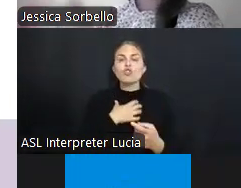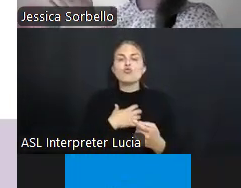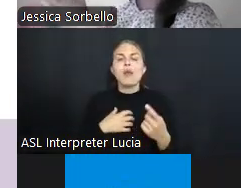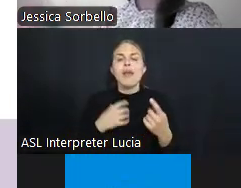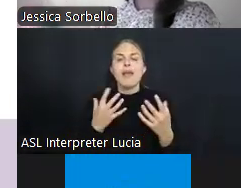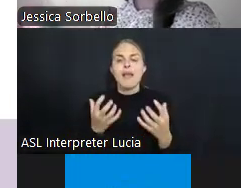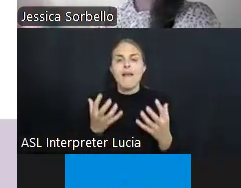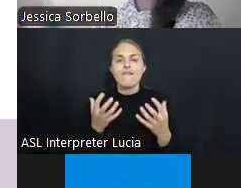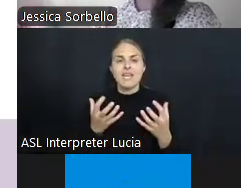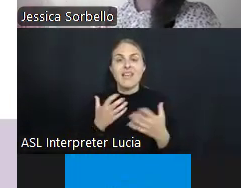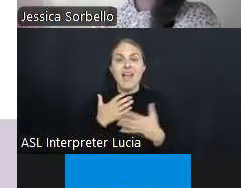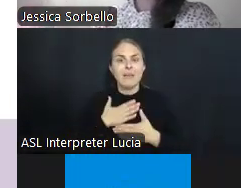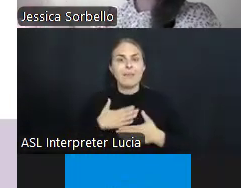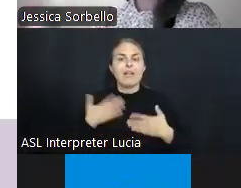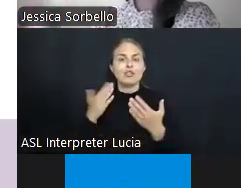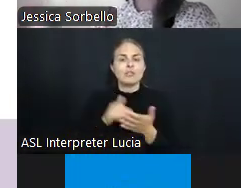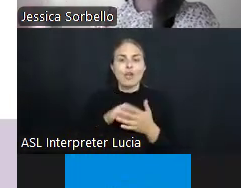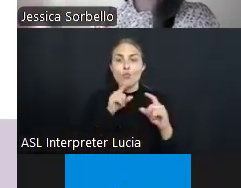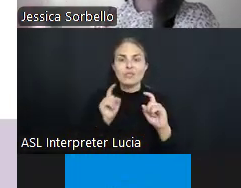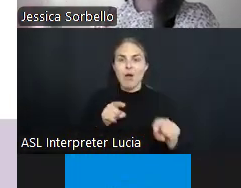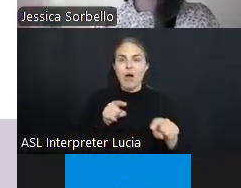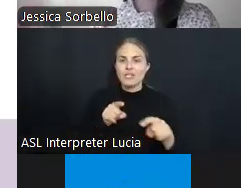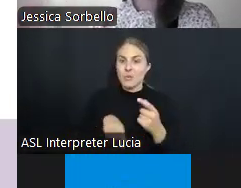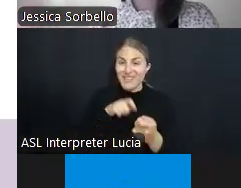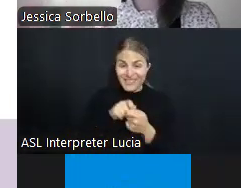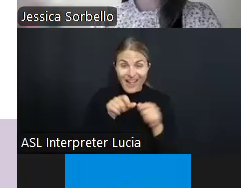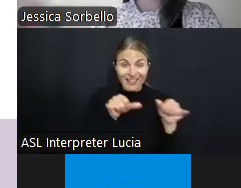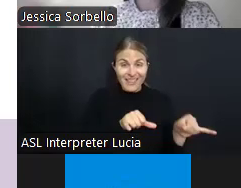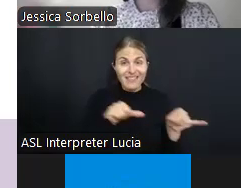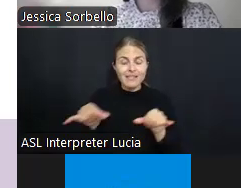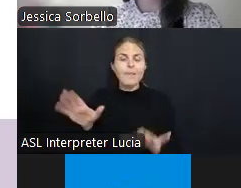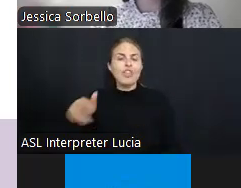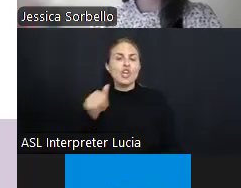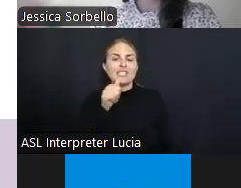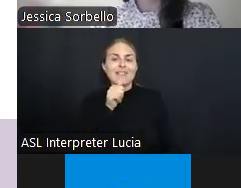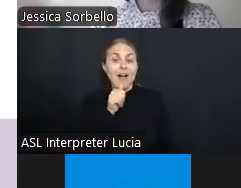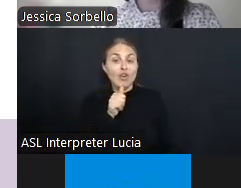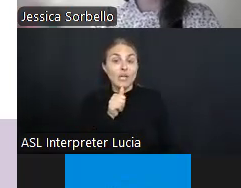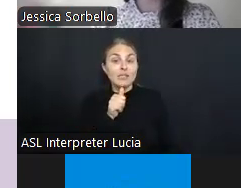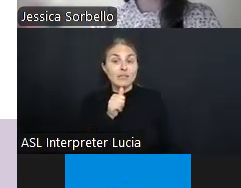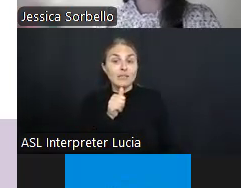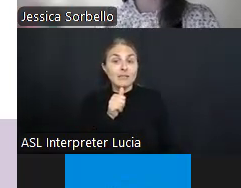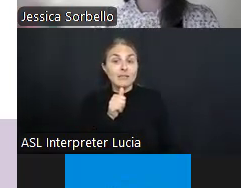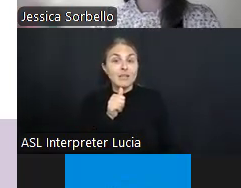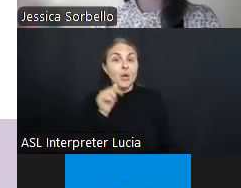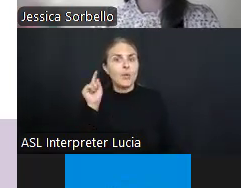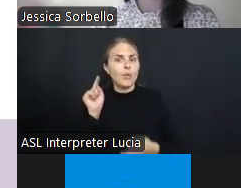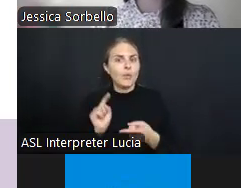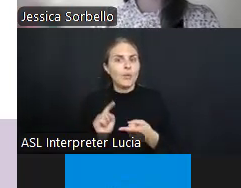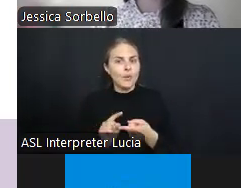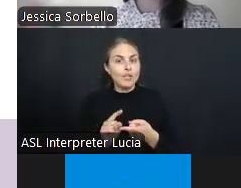gone down. That risk of overdose is so much higher for somebody who has had a period without using. And so,